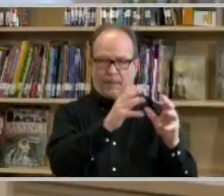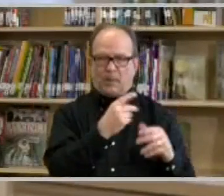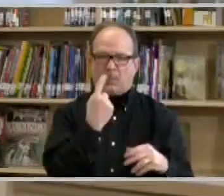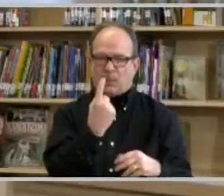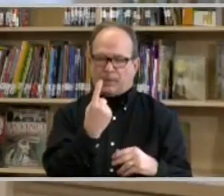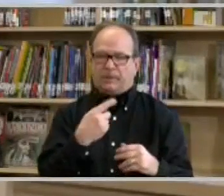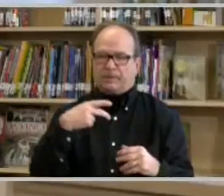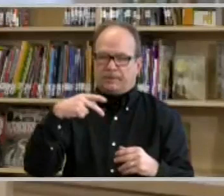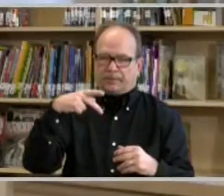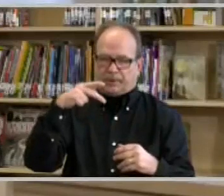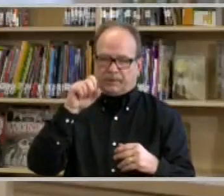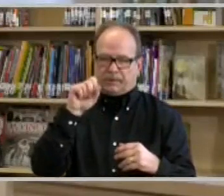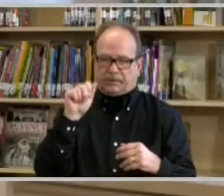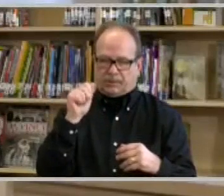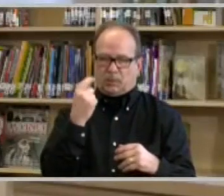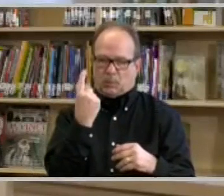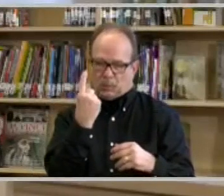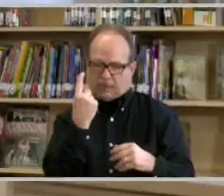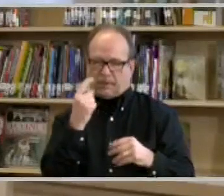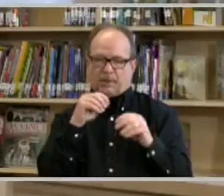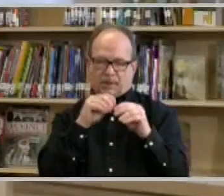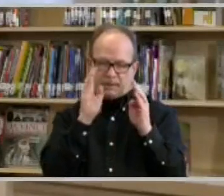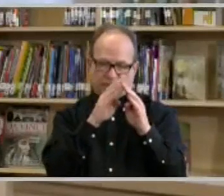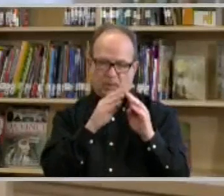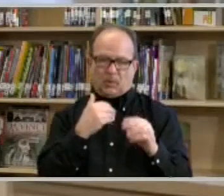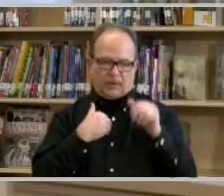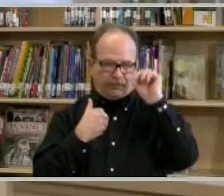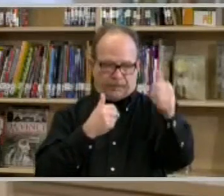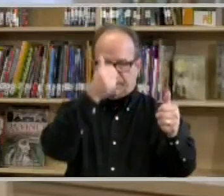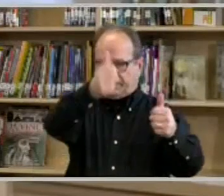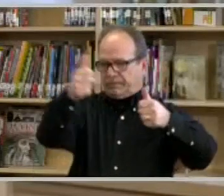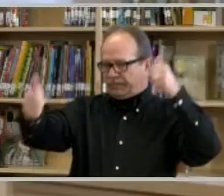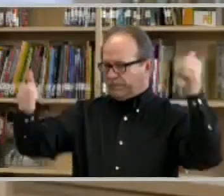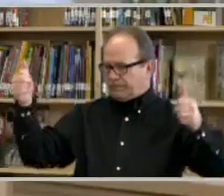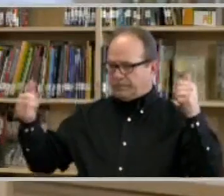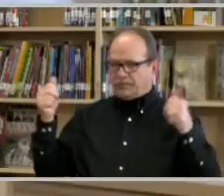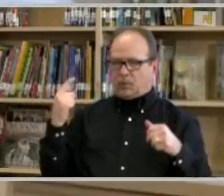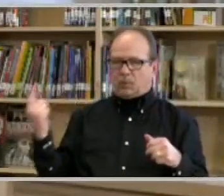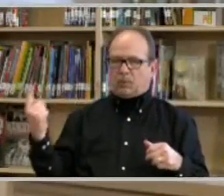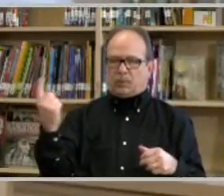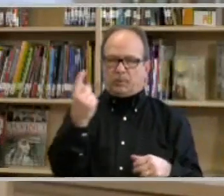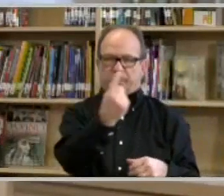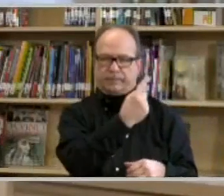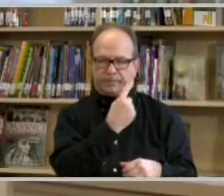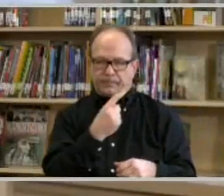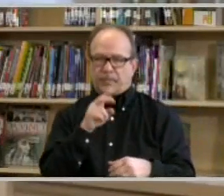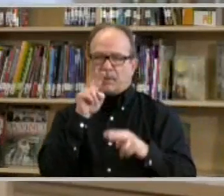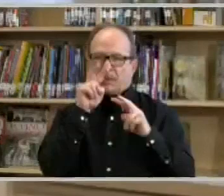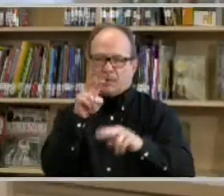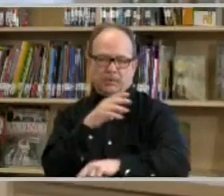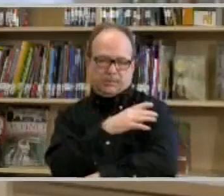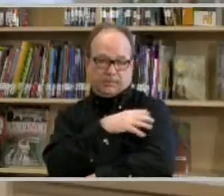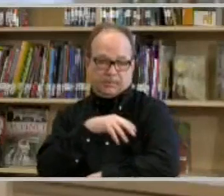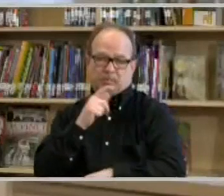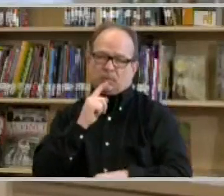CHARGE OF SPECIFIC PSAs 24/7.